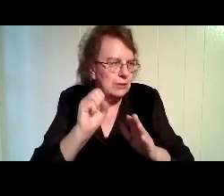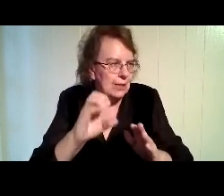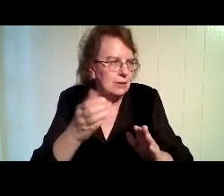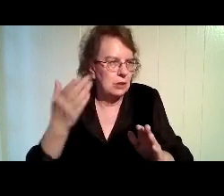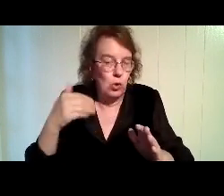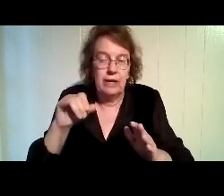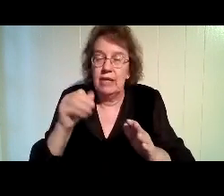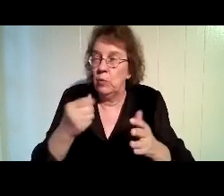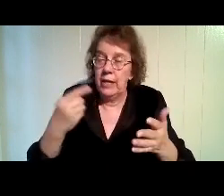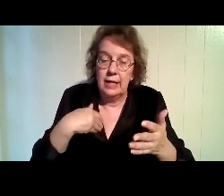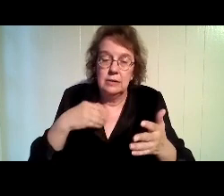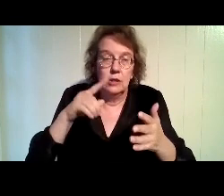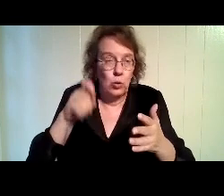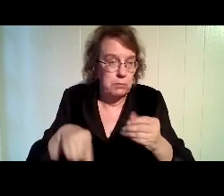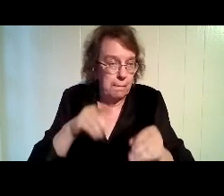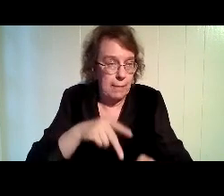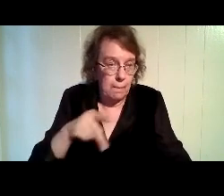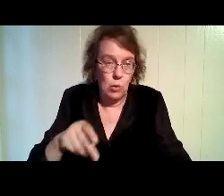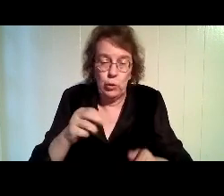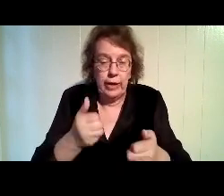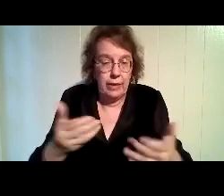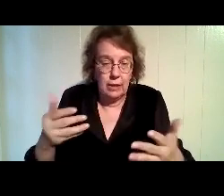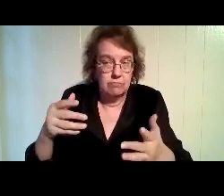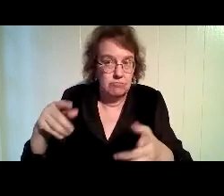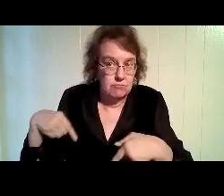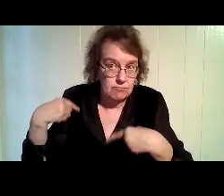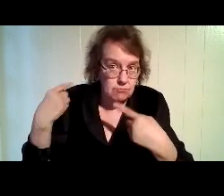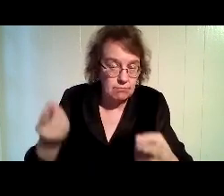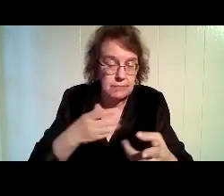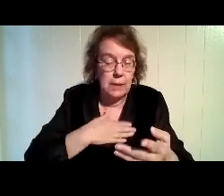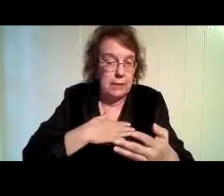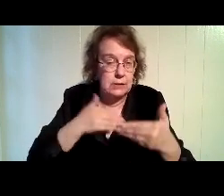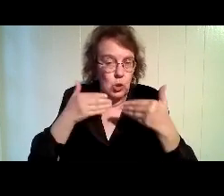questions about PowerPoint or anything covered this far, please go ahead and put them in the Q and A panel.